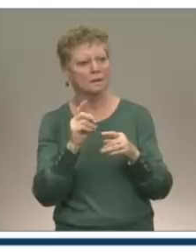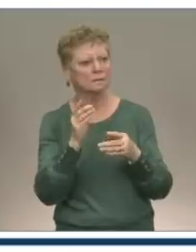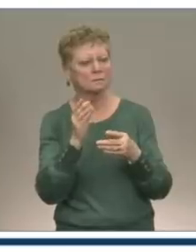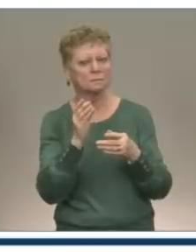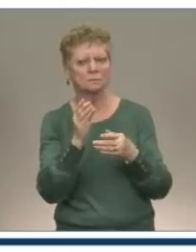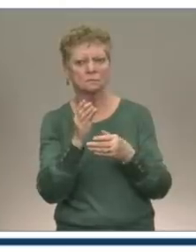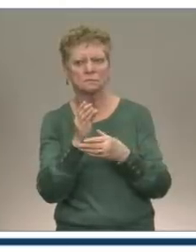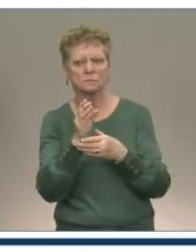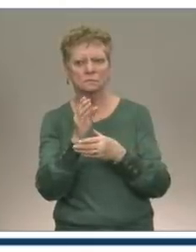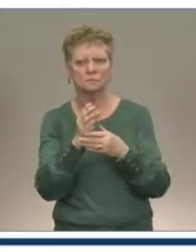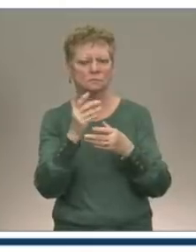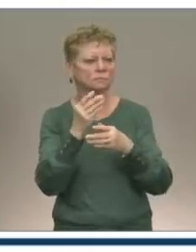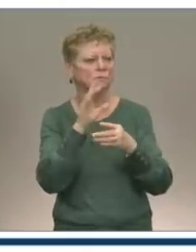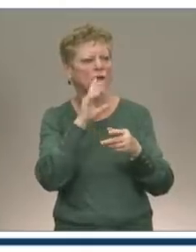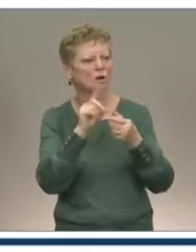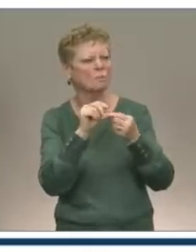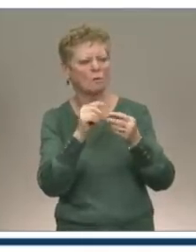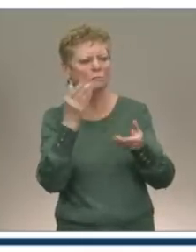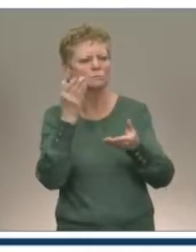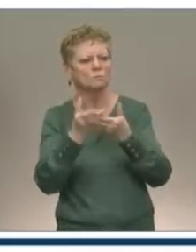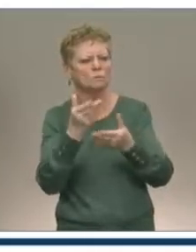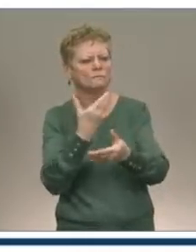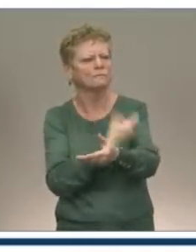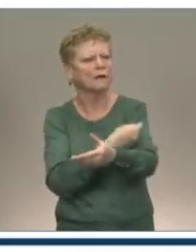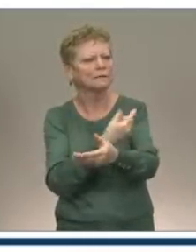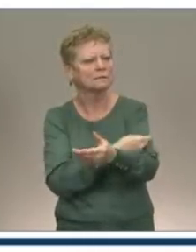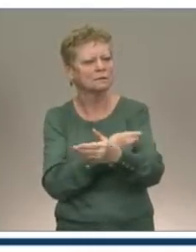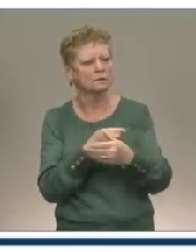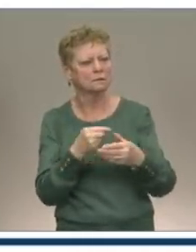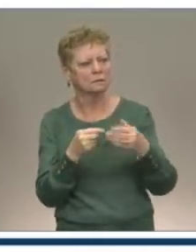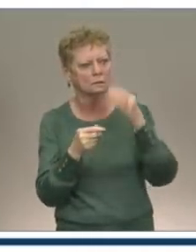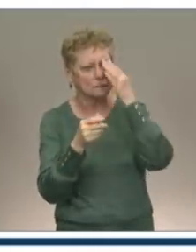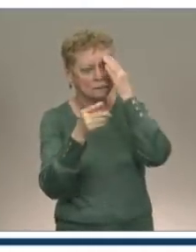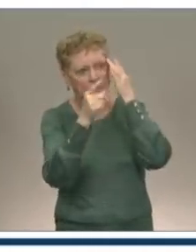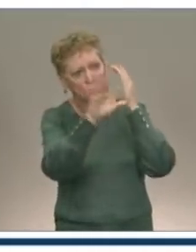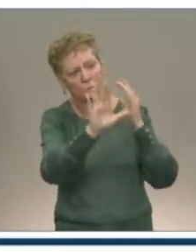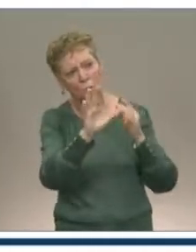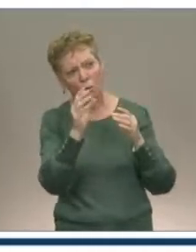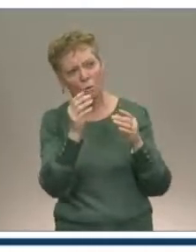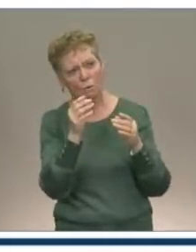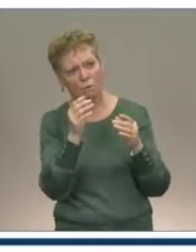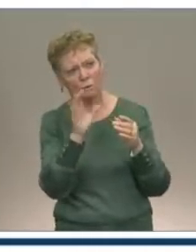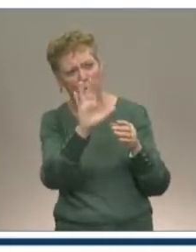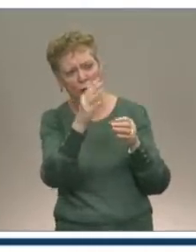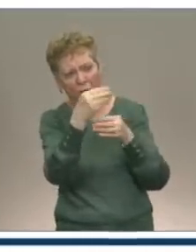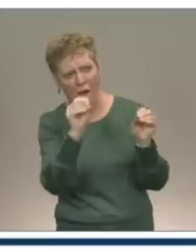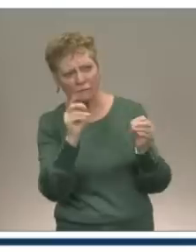proof of vaccine i'm wondering if your office has been tracking any of that i have one more